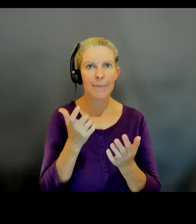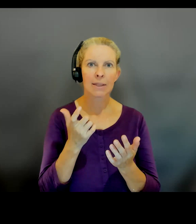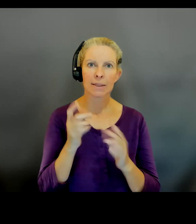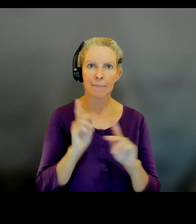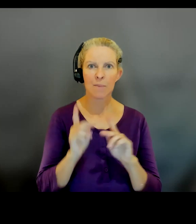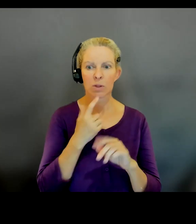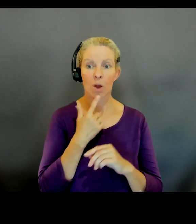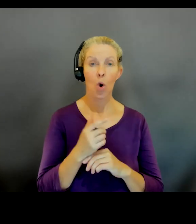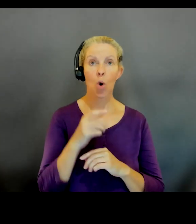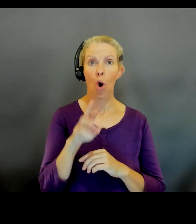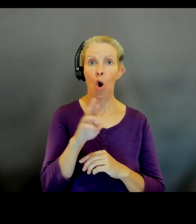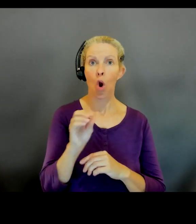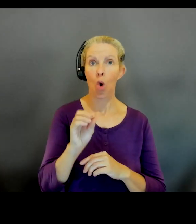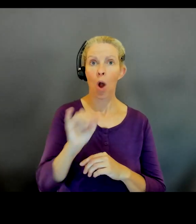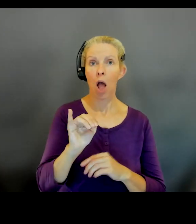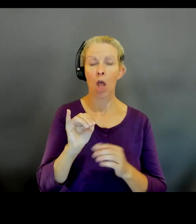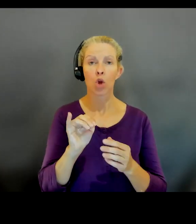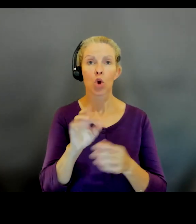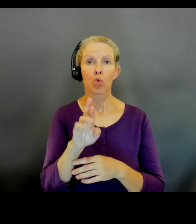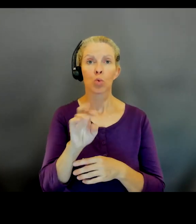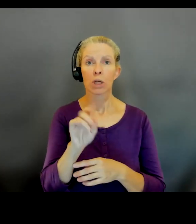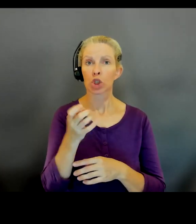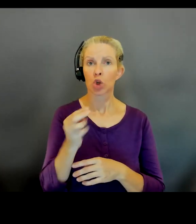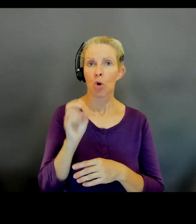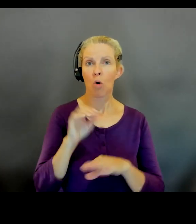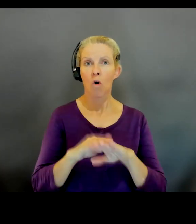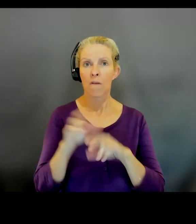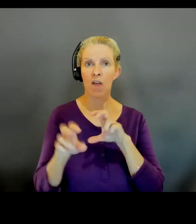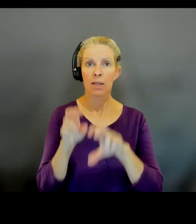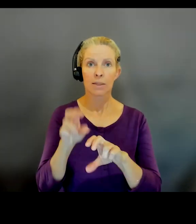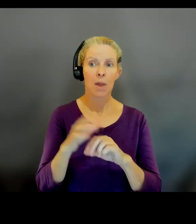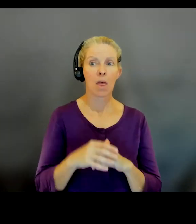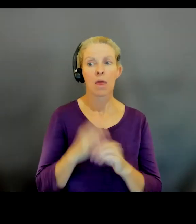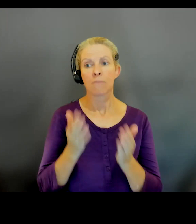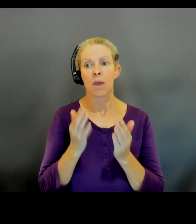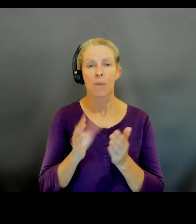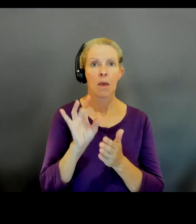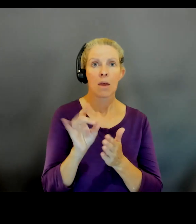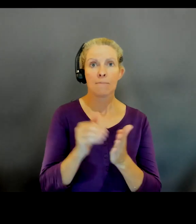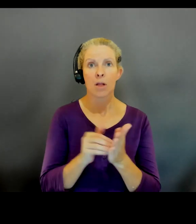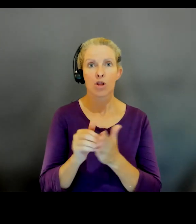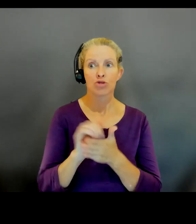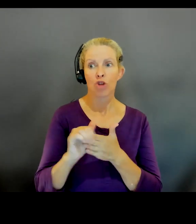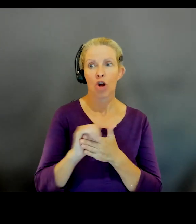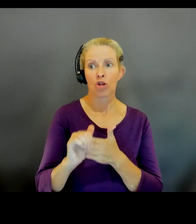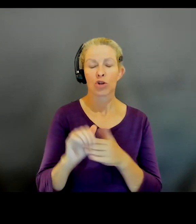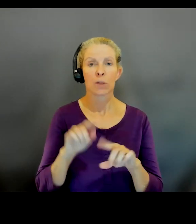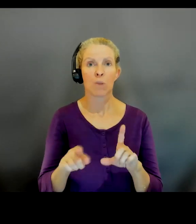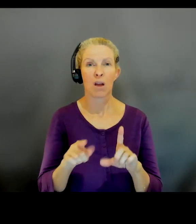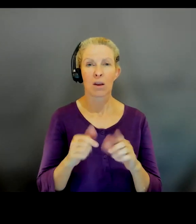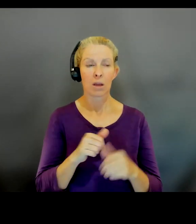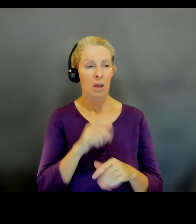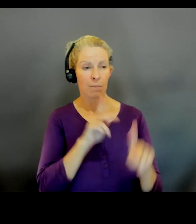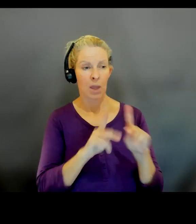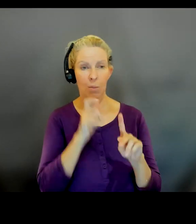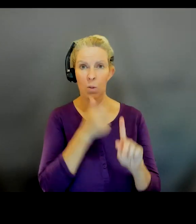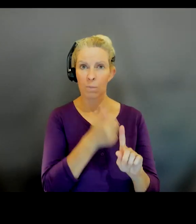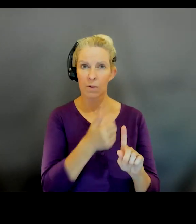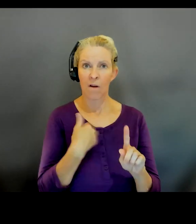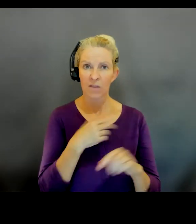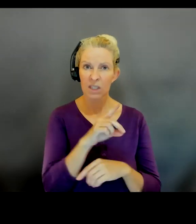out on the $8 million and income that people with disabilities have, how it helps your organization